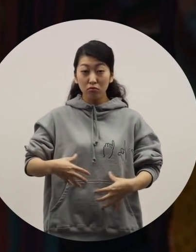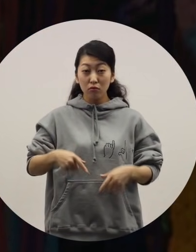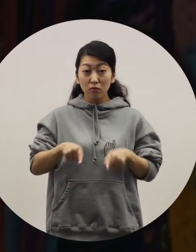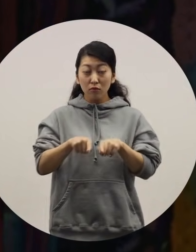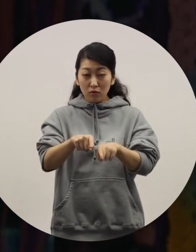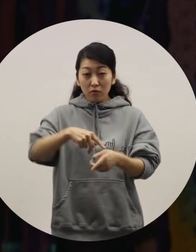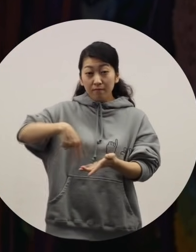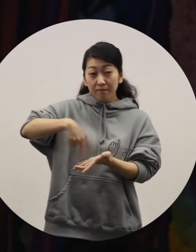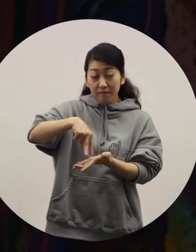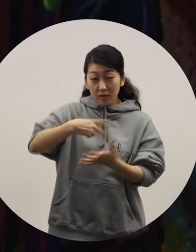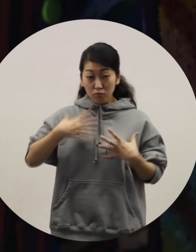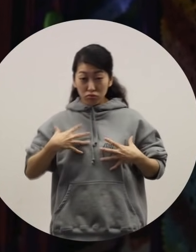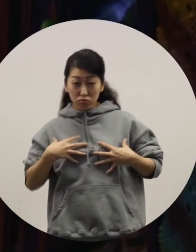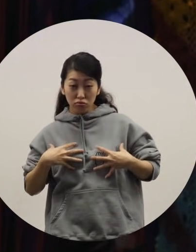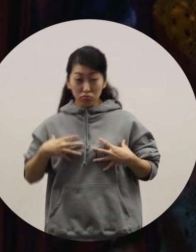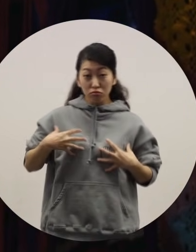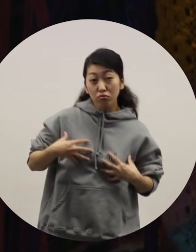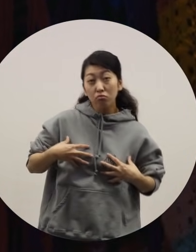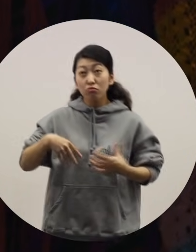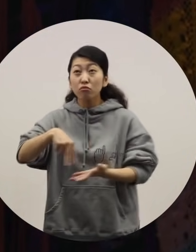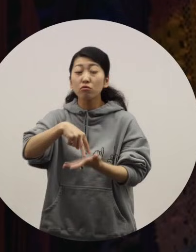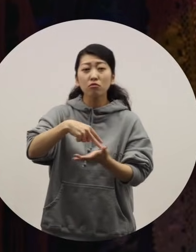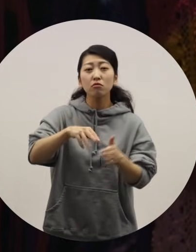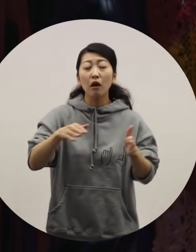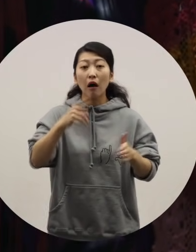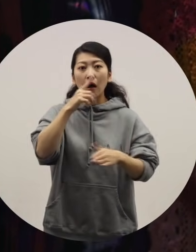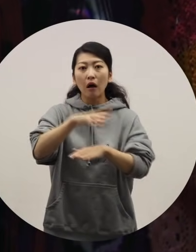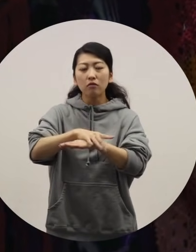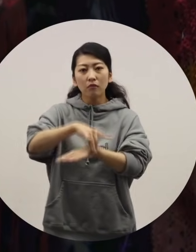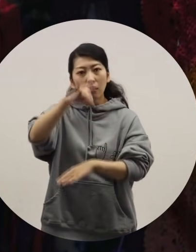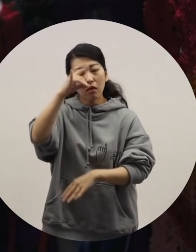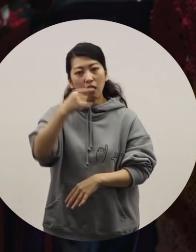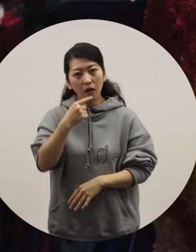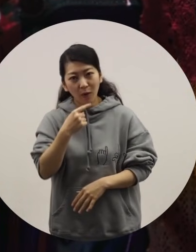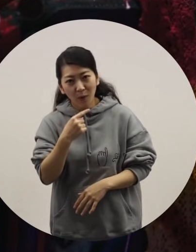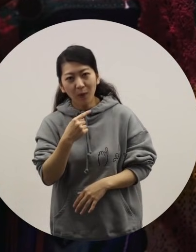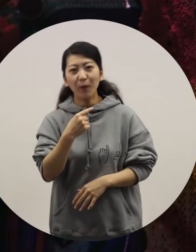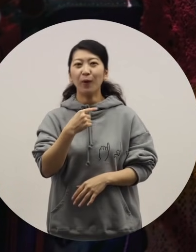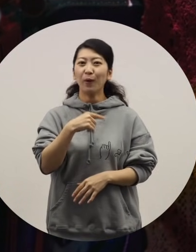that the LIVE JACKET produces.